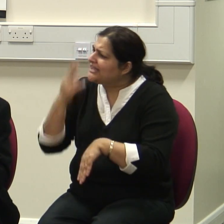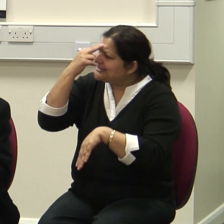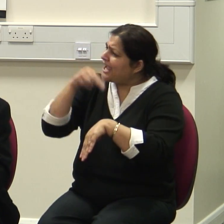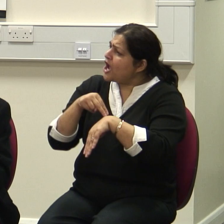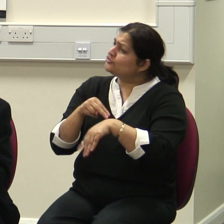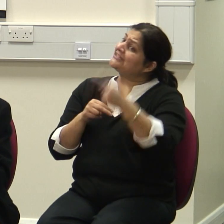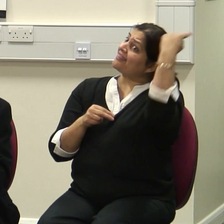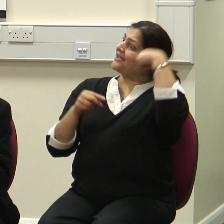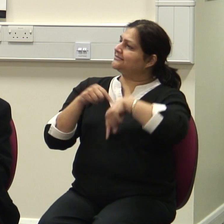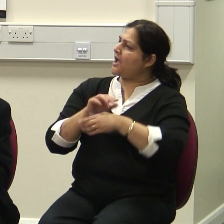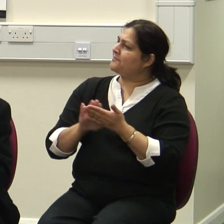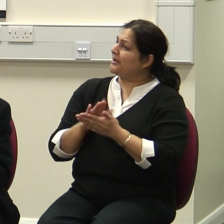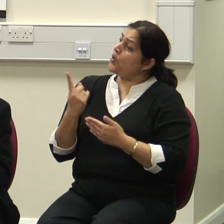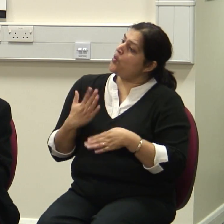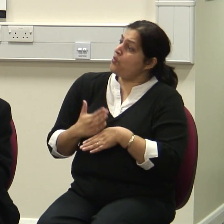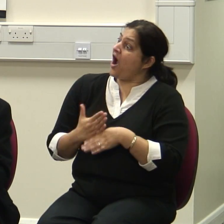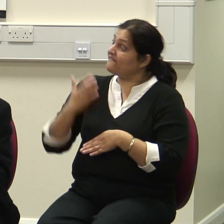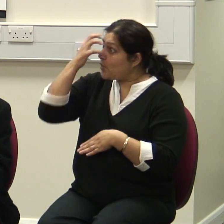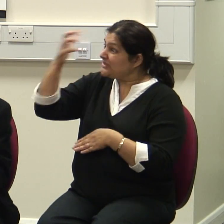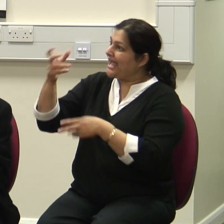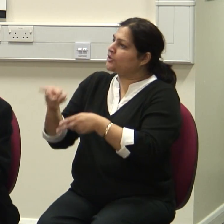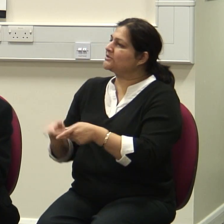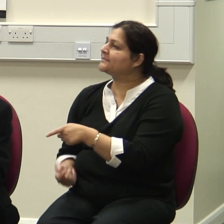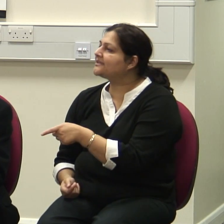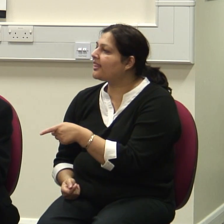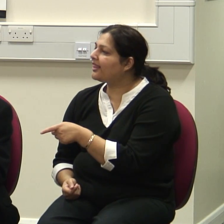is the reason – now this may seem like a digression but this is very interesting and